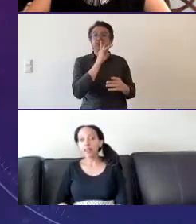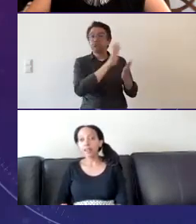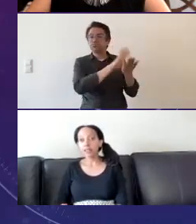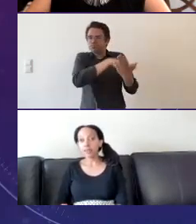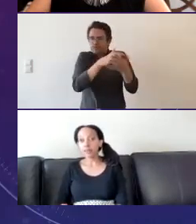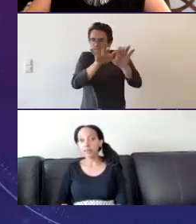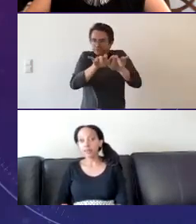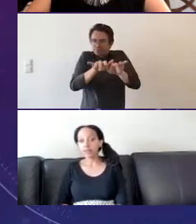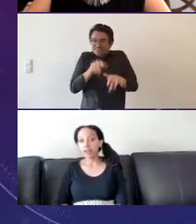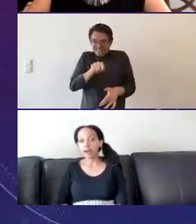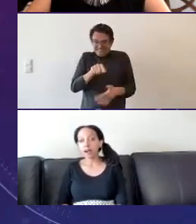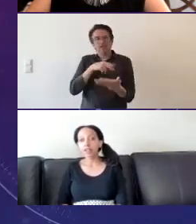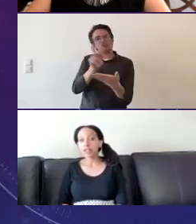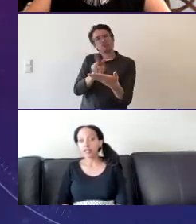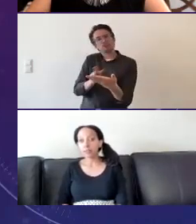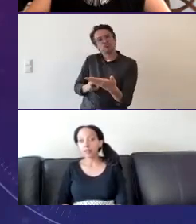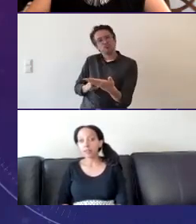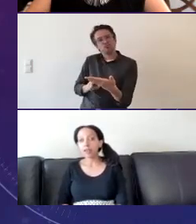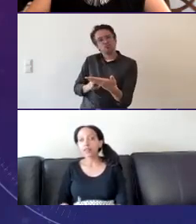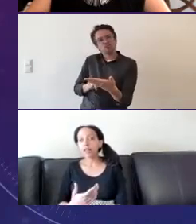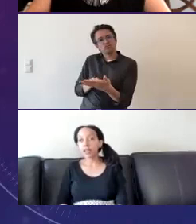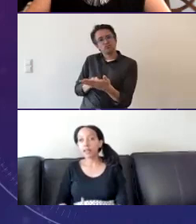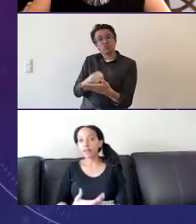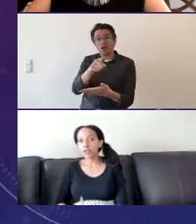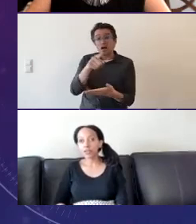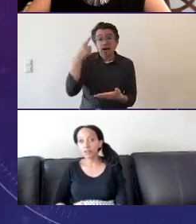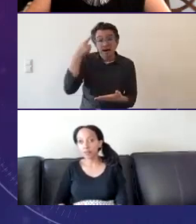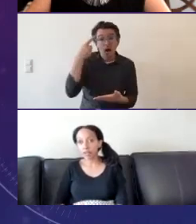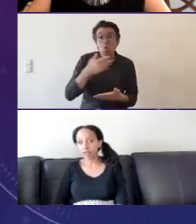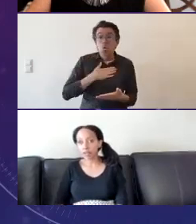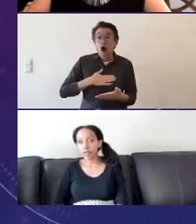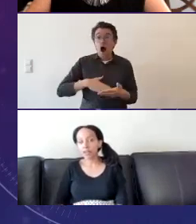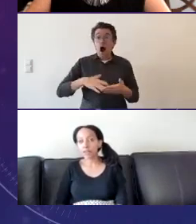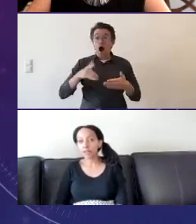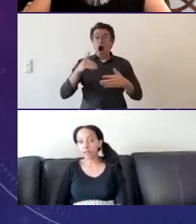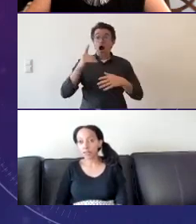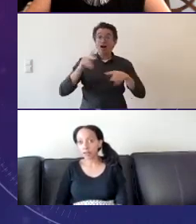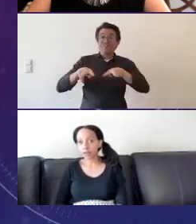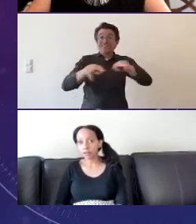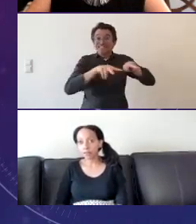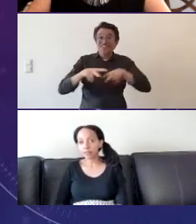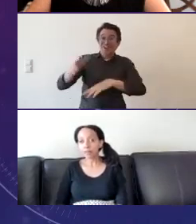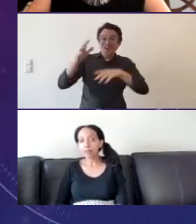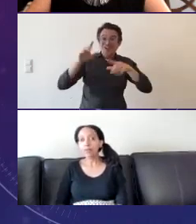descriptions are descriptions of key visual information in the video